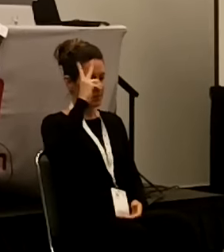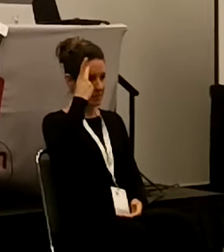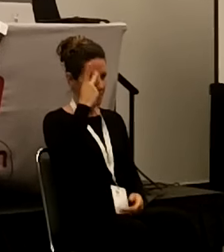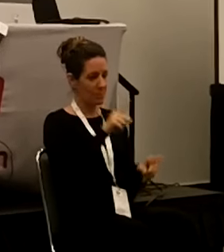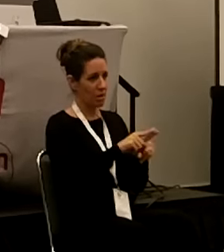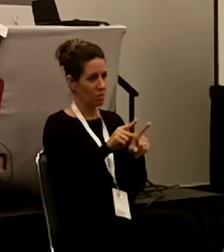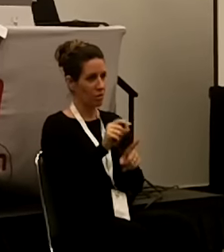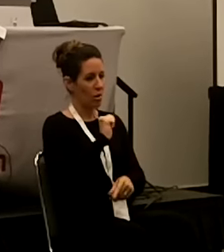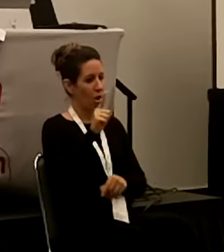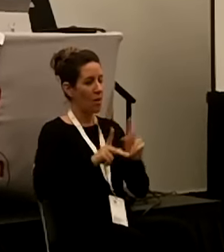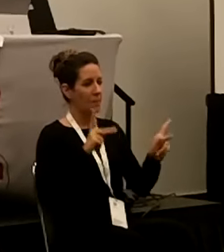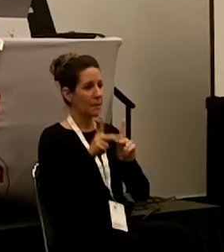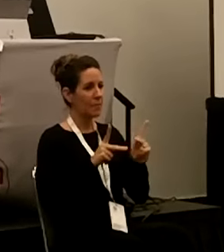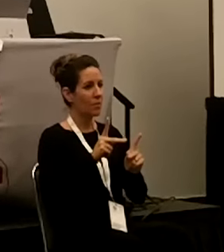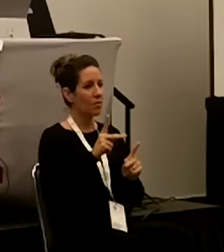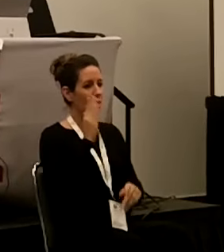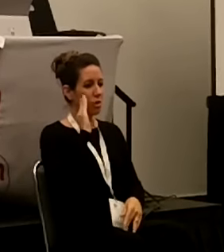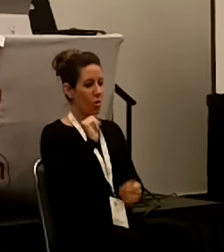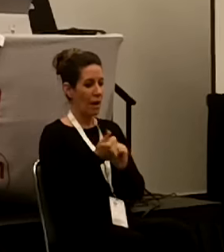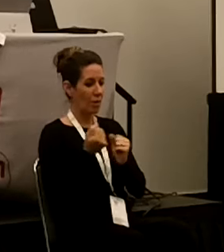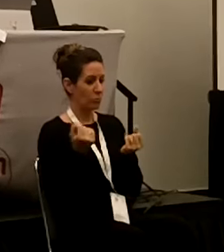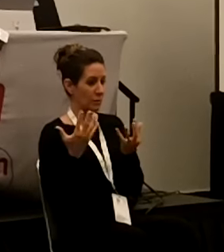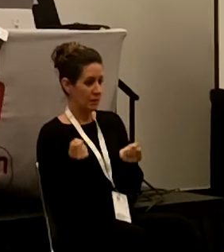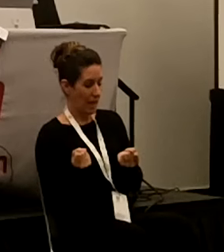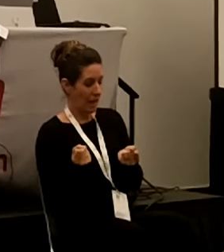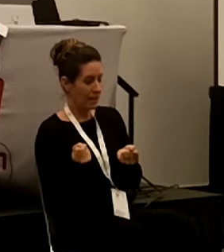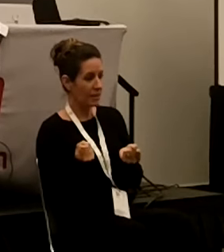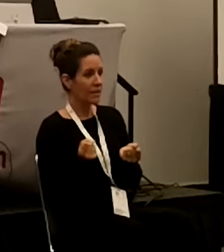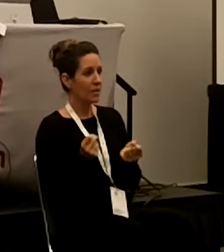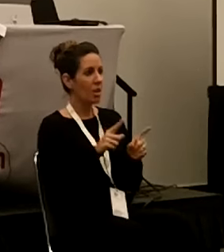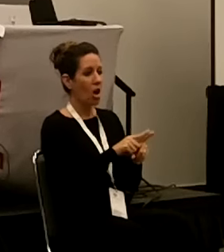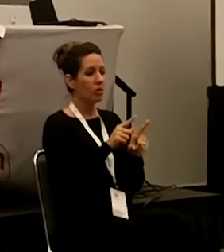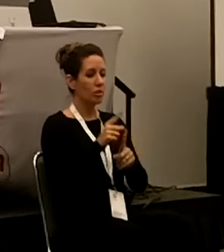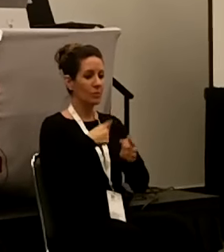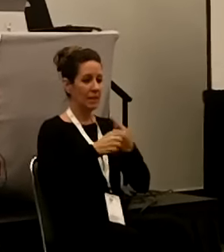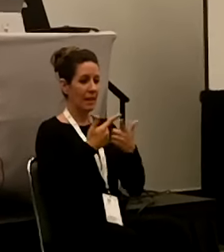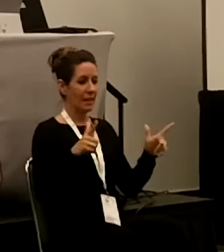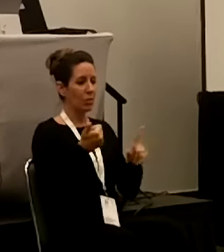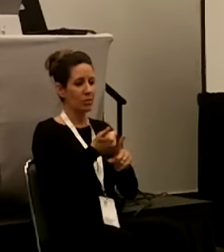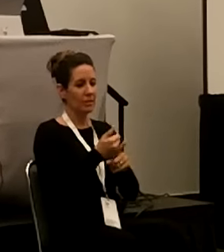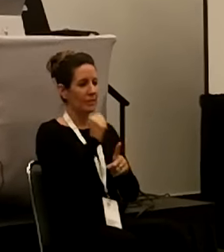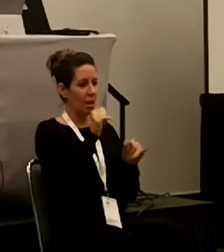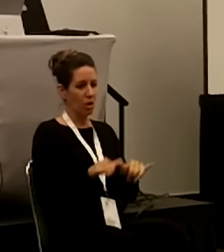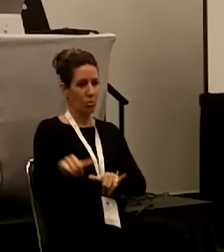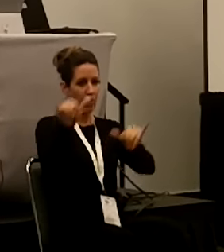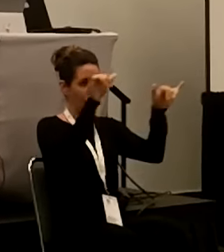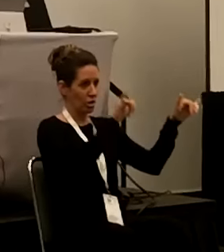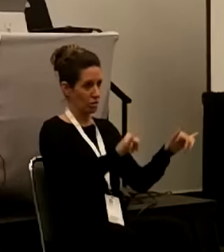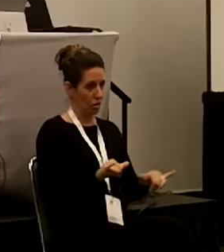know how to do, or all deaf people know how to sign, and also, sign language isn't universal, except for International Sign Language,